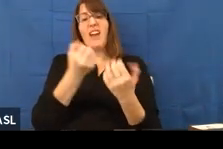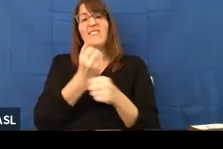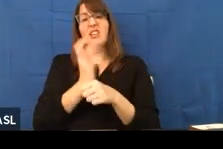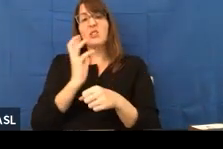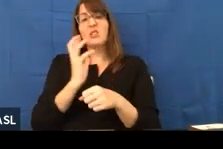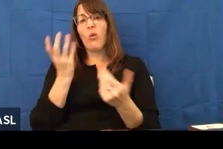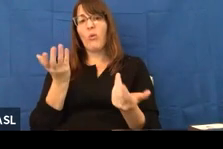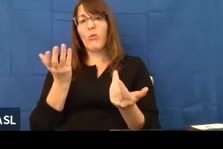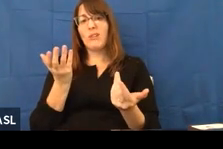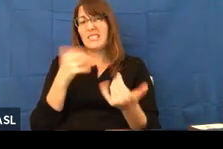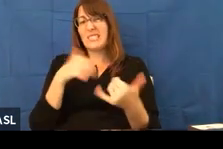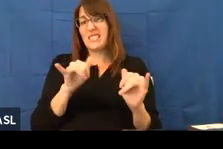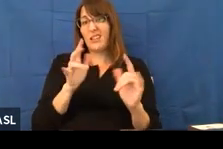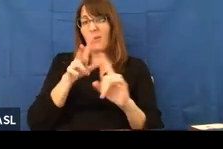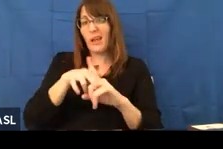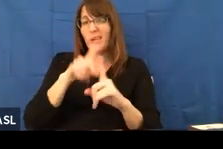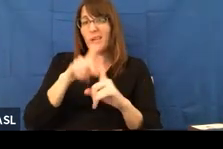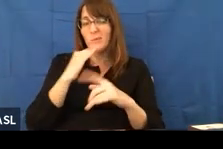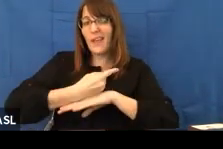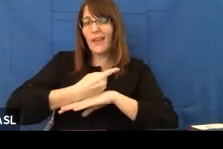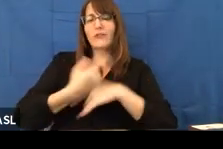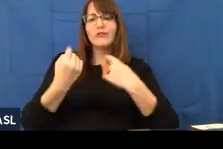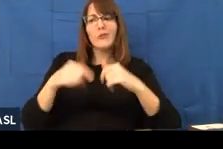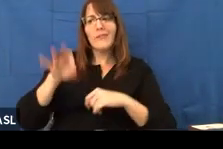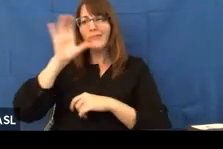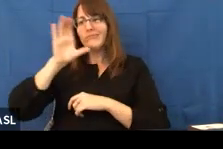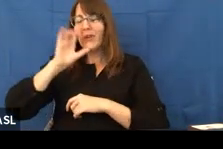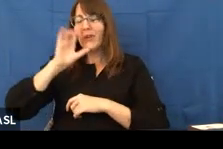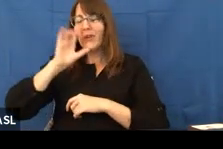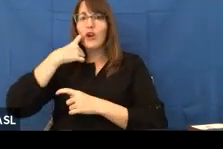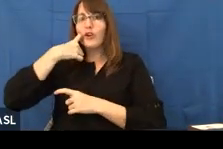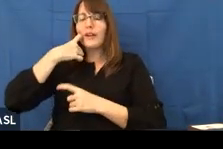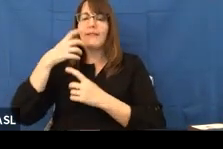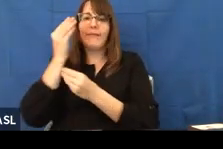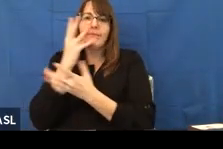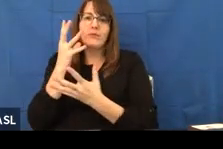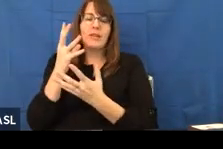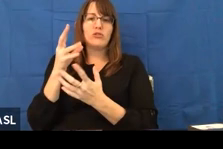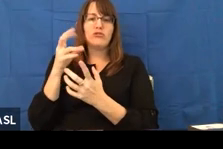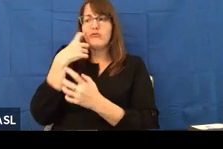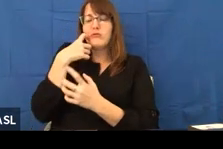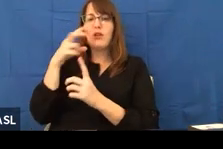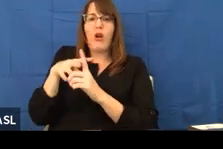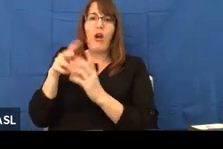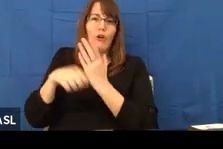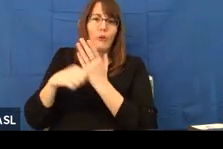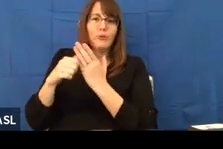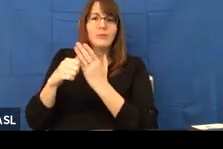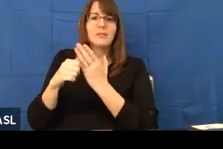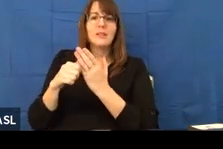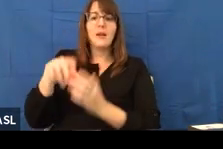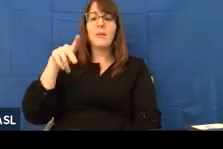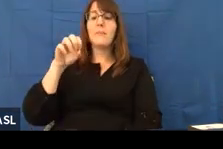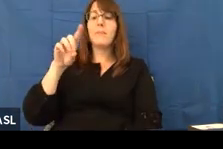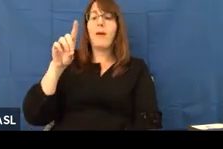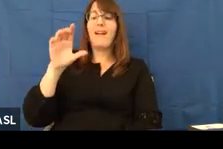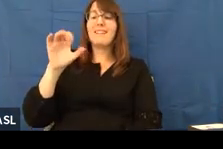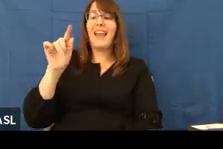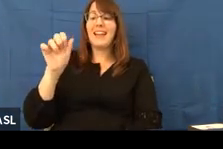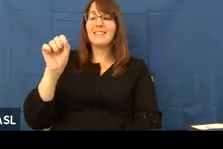Jewyl Alderson Clarke, SDCOE: Helpful now so I really try to read current articles I might read some blogs podcasts are a fantastic resource and they are really up to date and talk about current events.